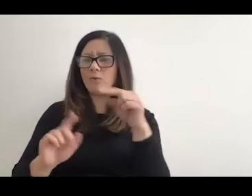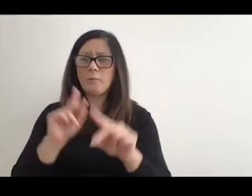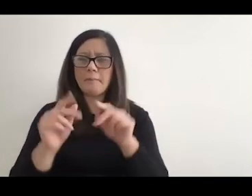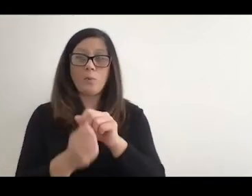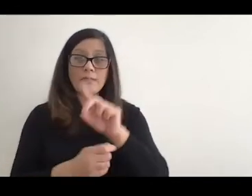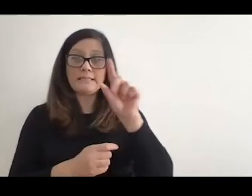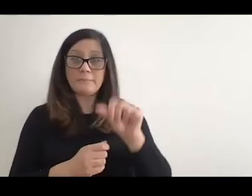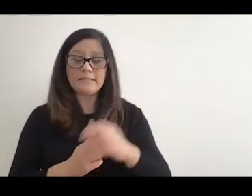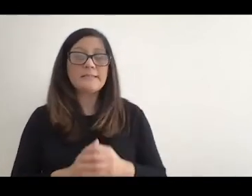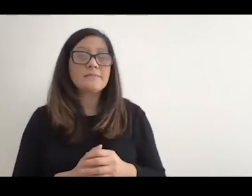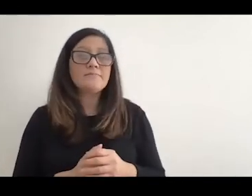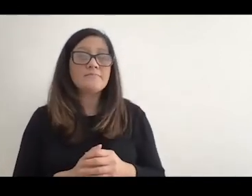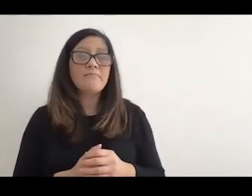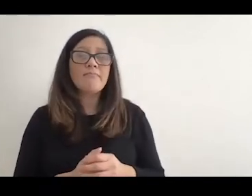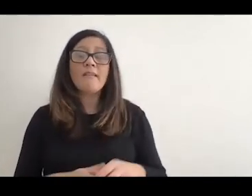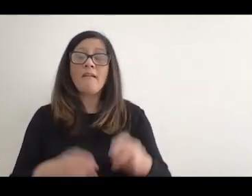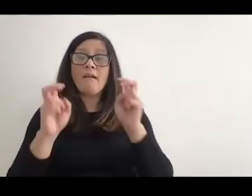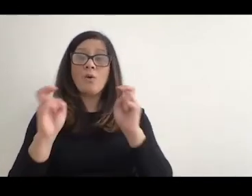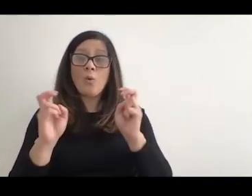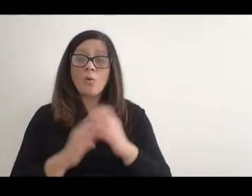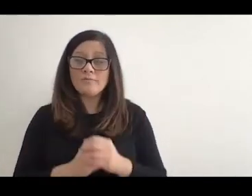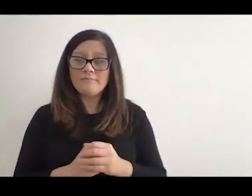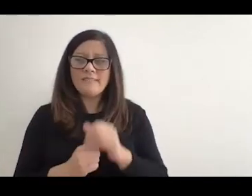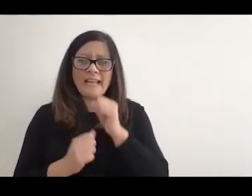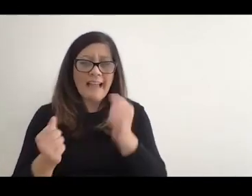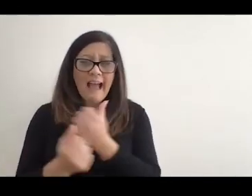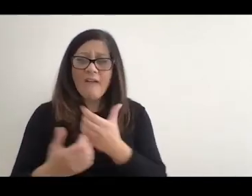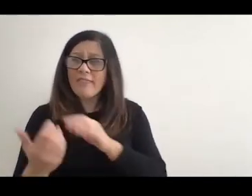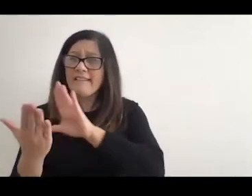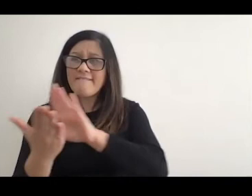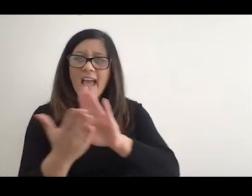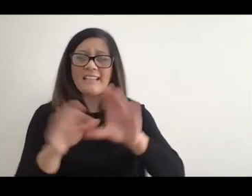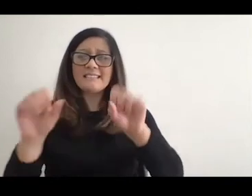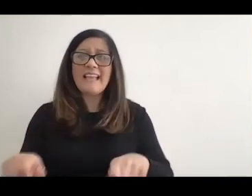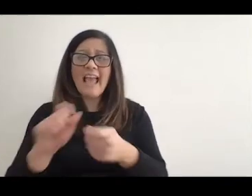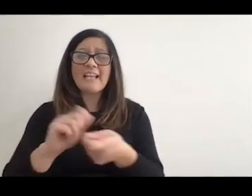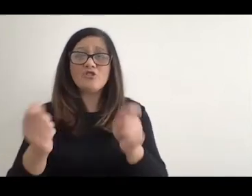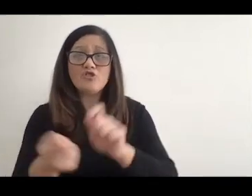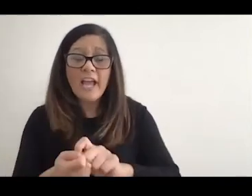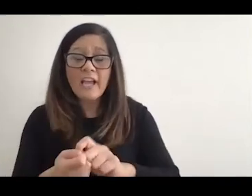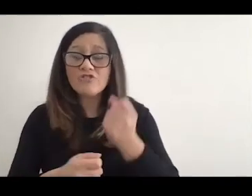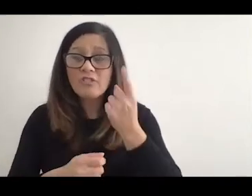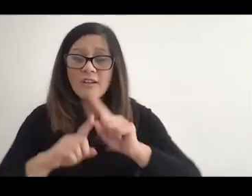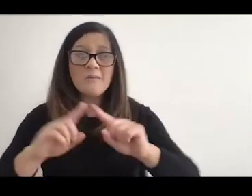James Baldwin, not everything that is faced can be changed, but nothing can be changed.